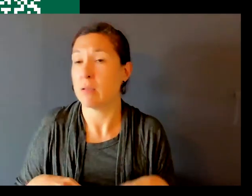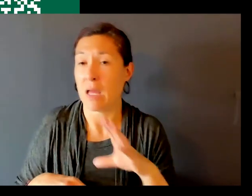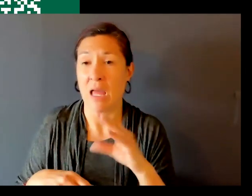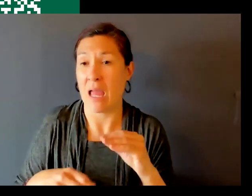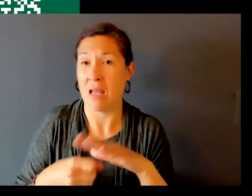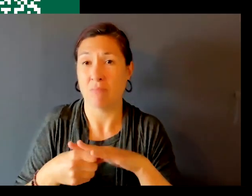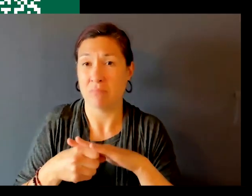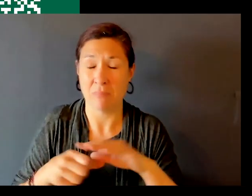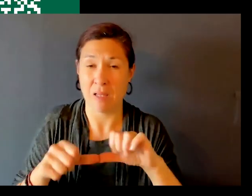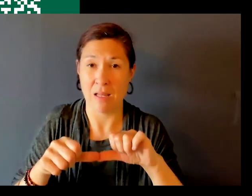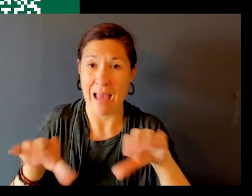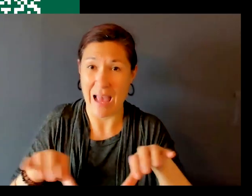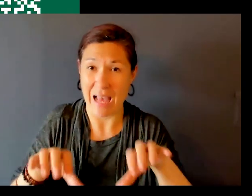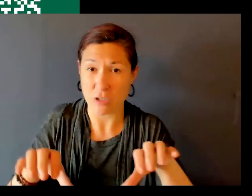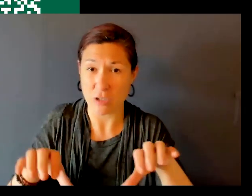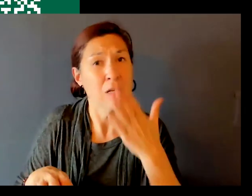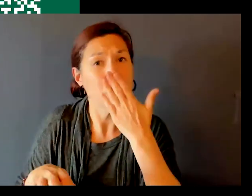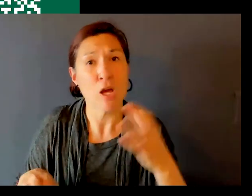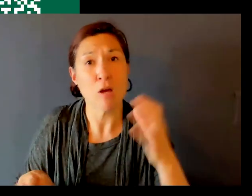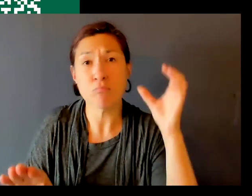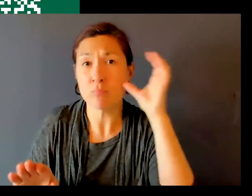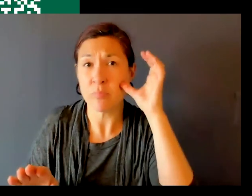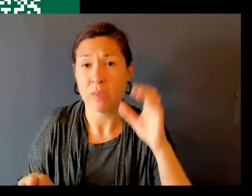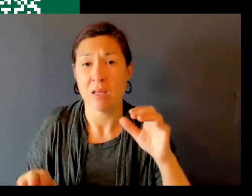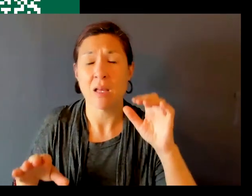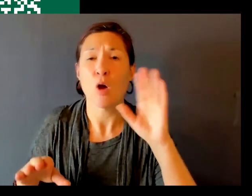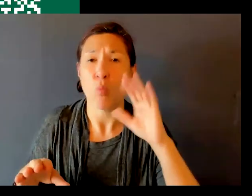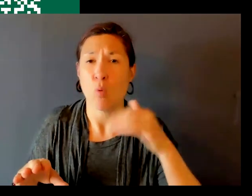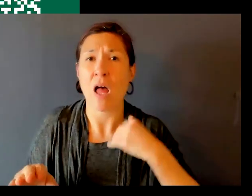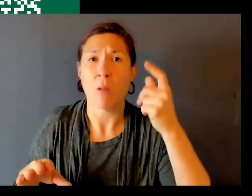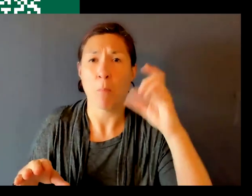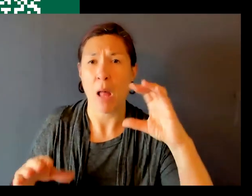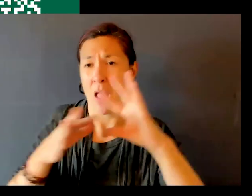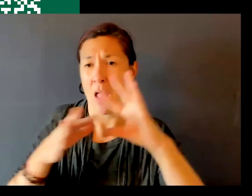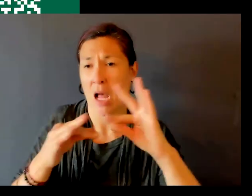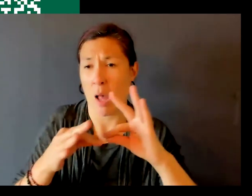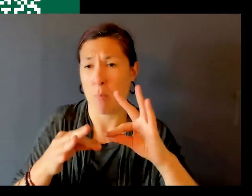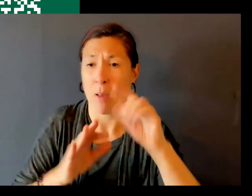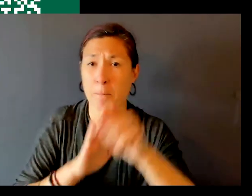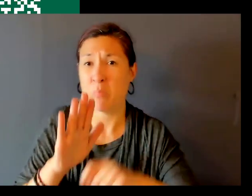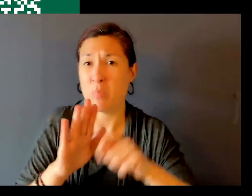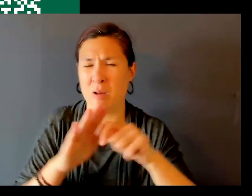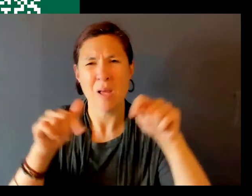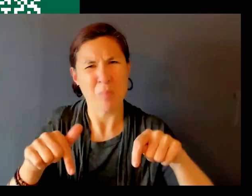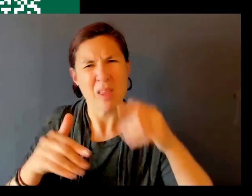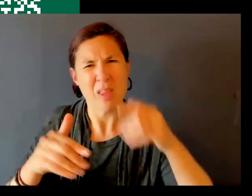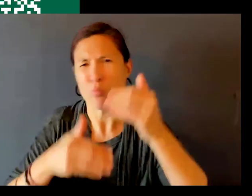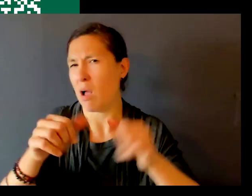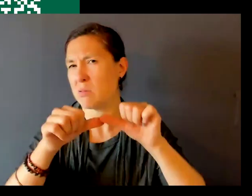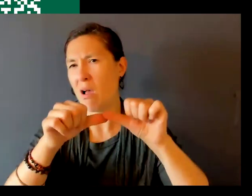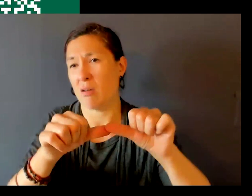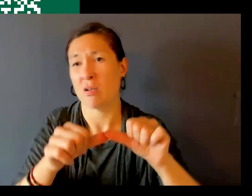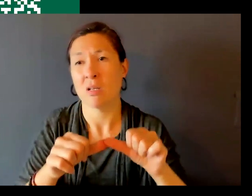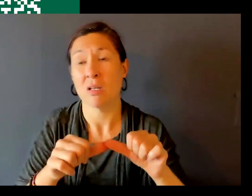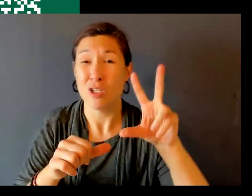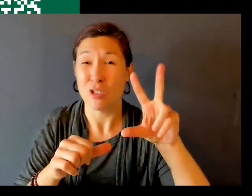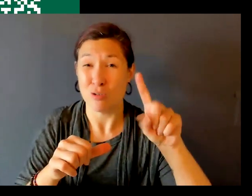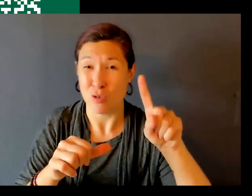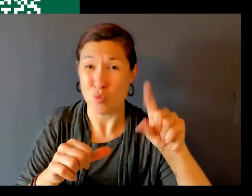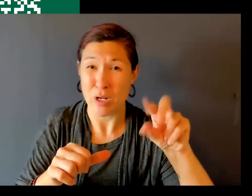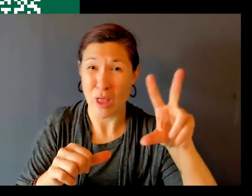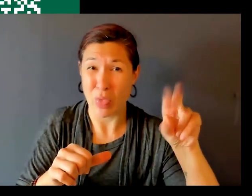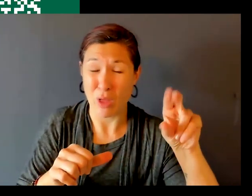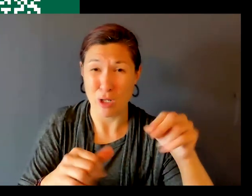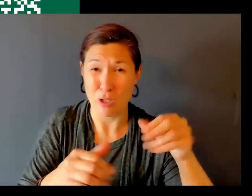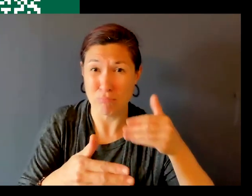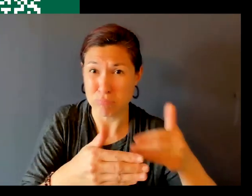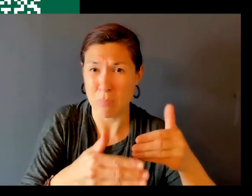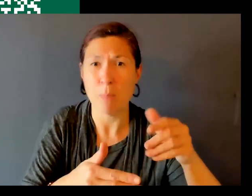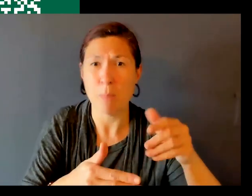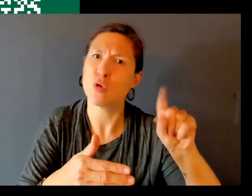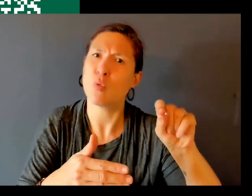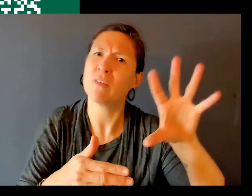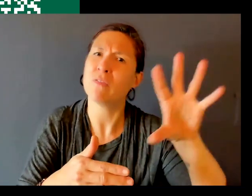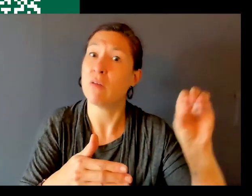Rivers are the most bio diverse and freer flowing are richer. And with roughly 3,000 dams in Massachusetts today, taking out 300 is 10%, and by focusing on the most important for fish, and ensuring that we take action to address dangerous dams and culverts, we can make an out sized benefit for nature. And right sizing culverts, both improves wildlife habitat and municipal budgets. They are both large enough for wildlife to move through. And less likely to wash out in big storms.